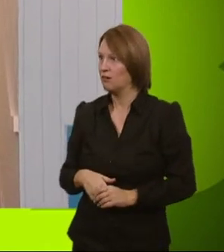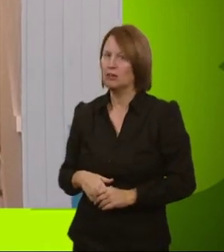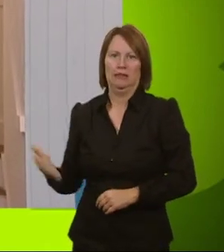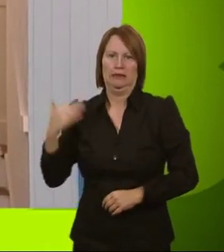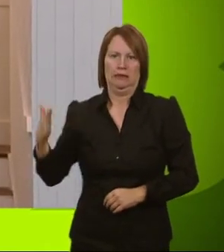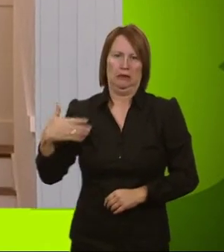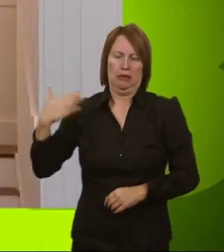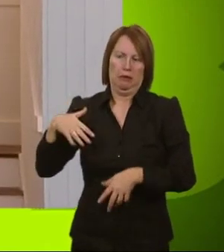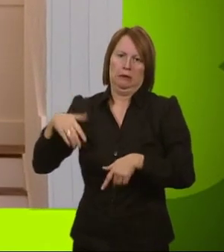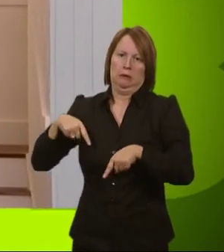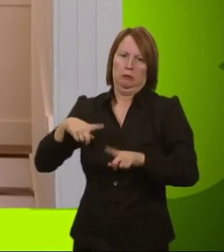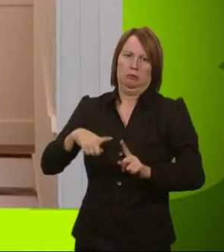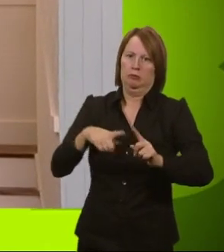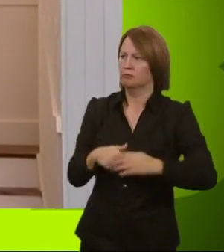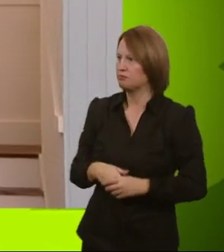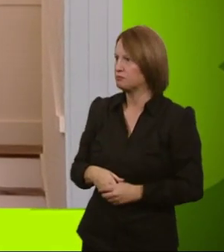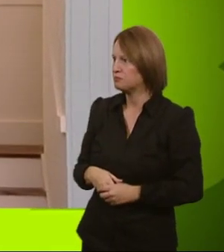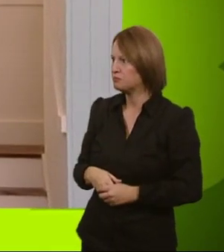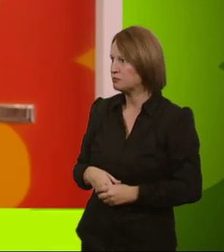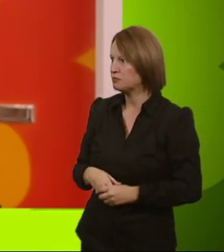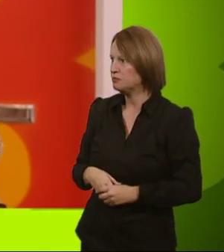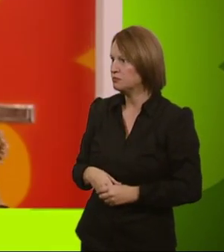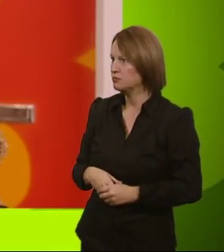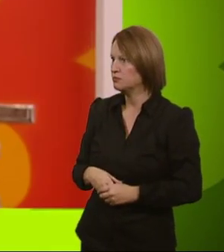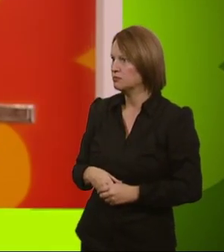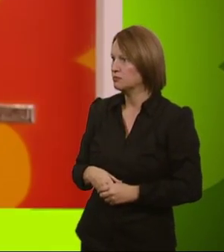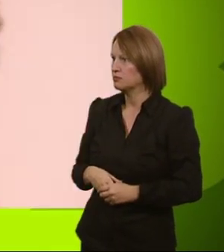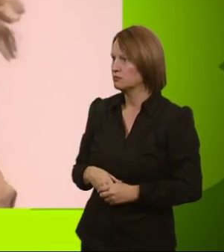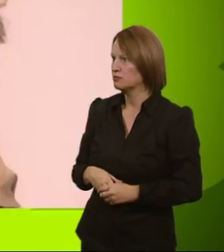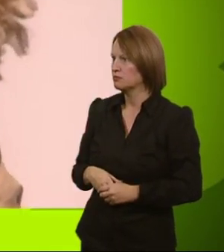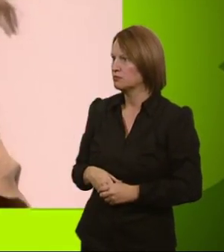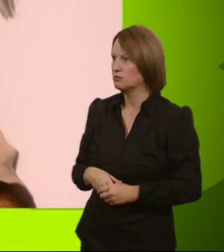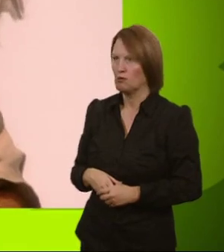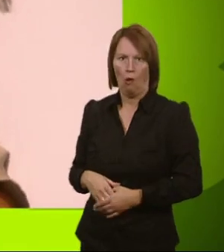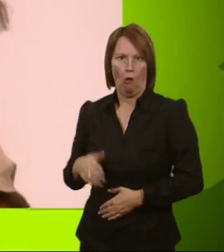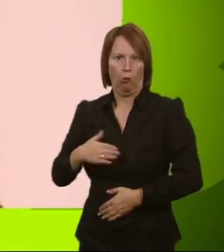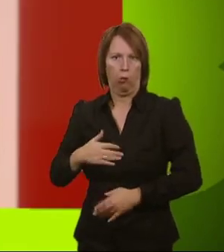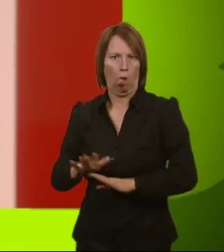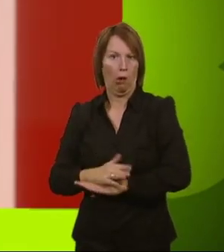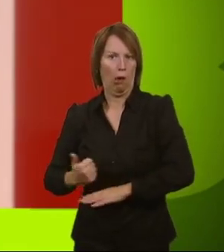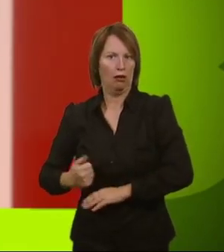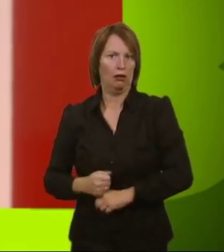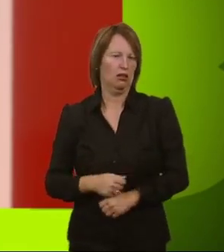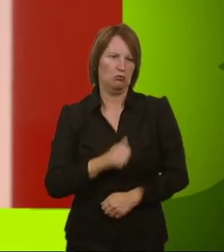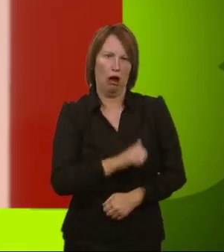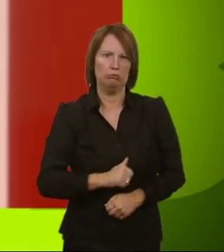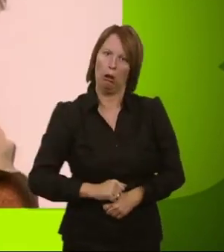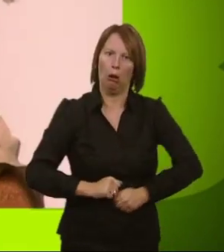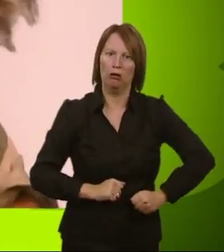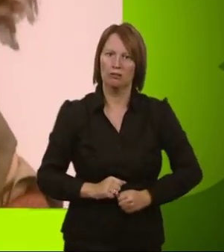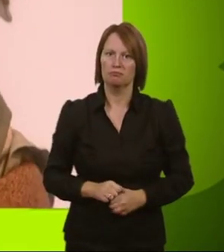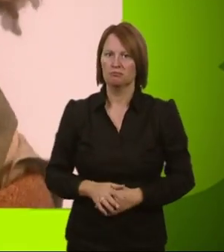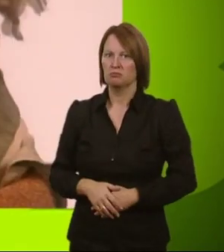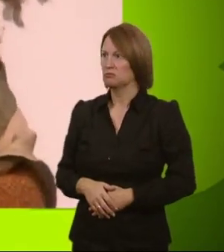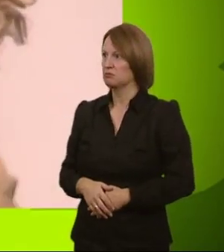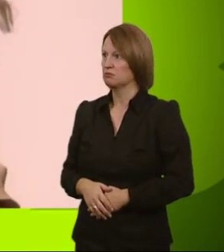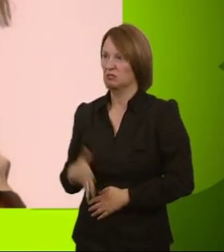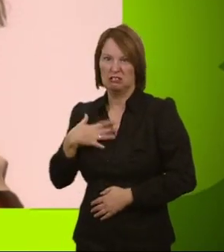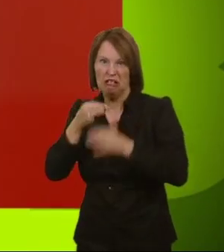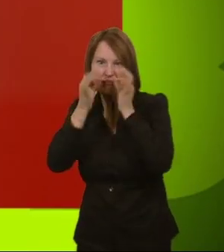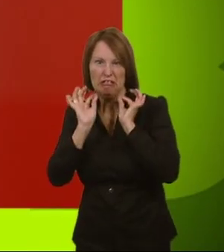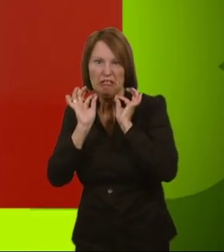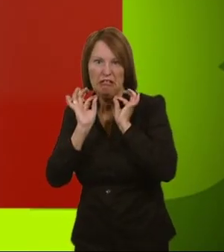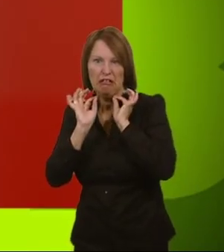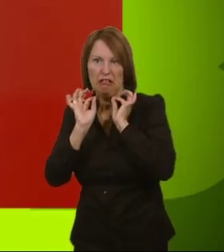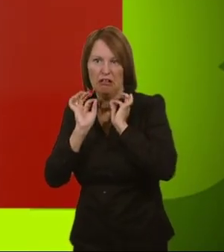on great disguise a too right bro do you think I'll need a mustache I don't